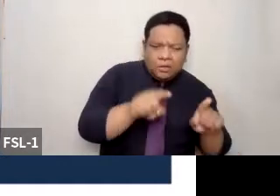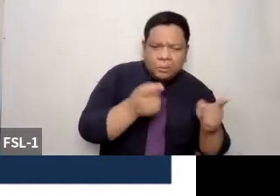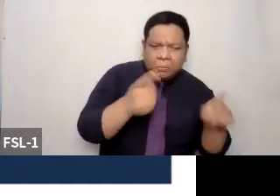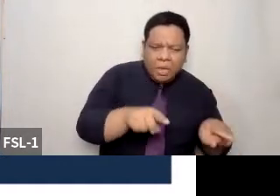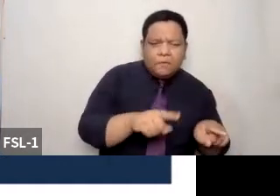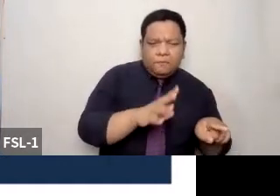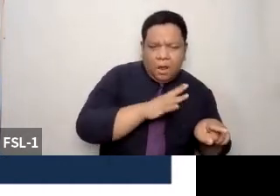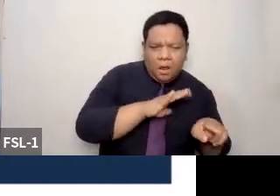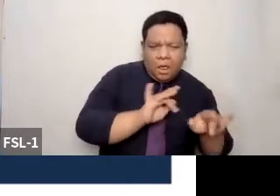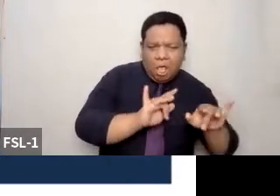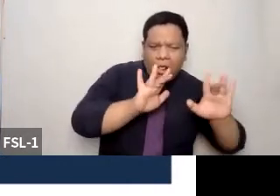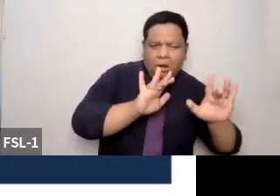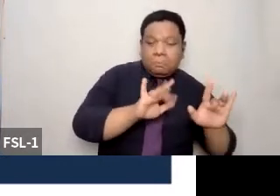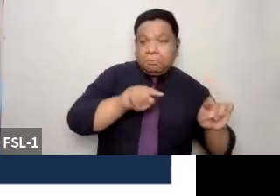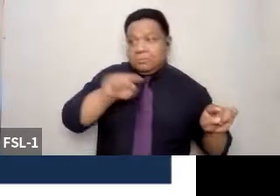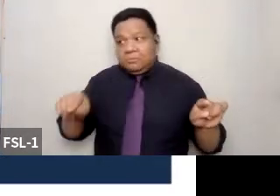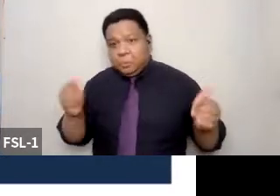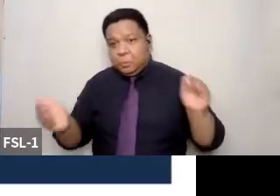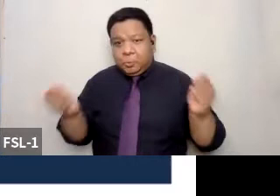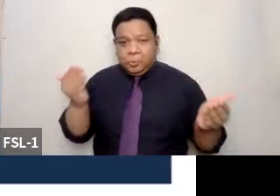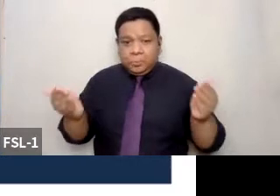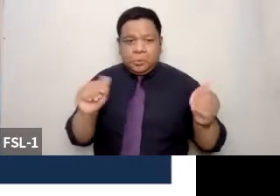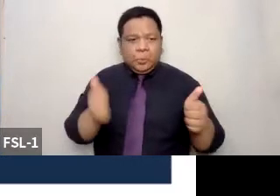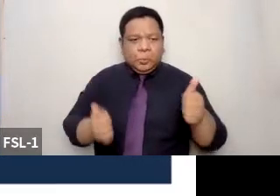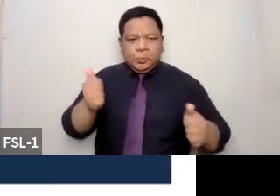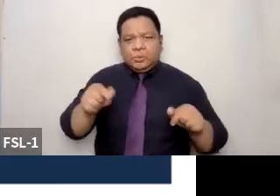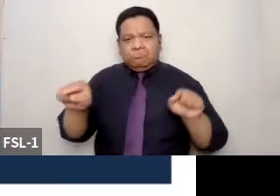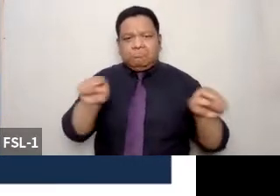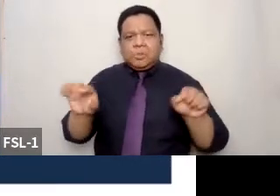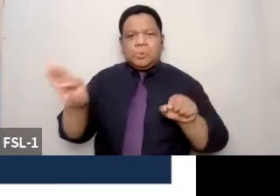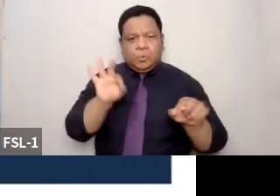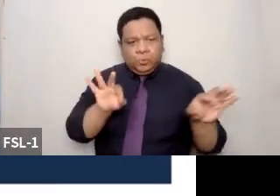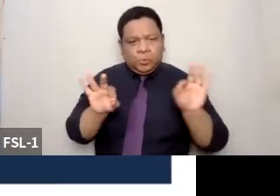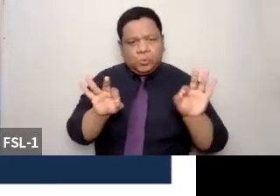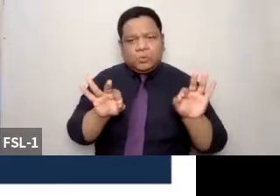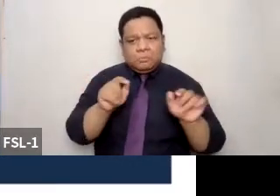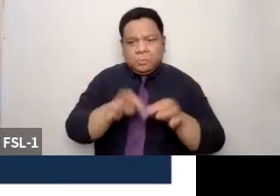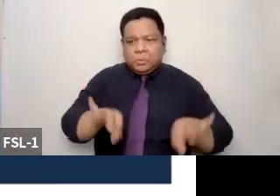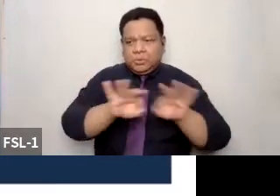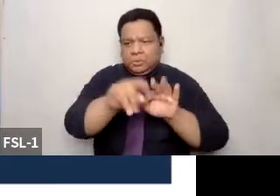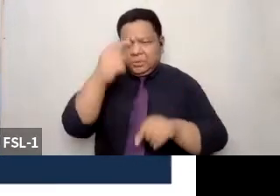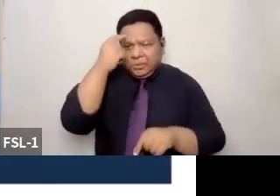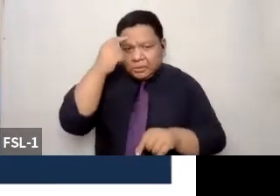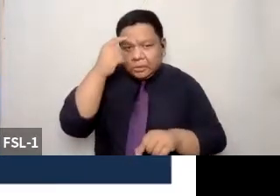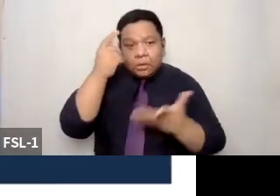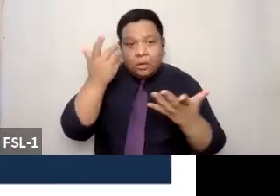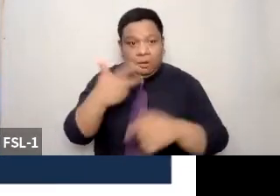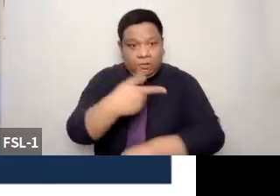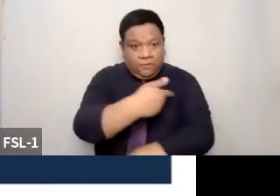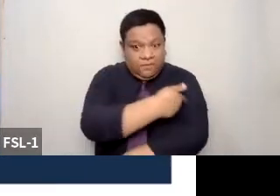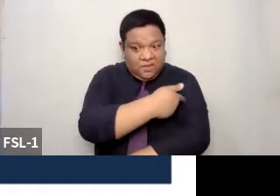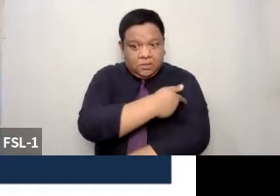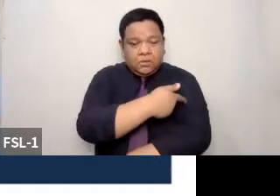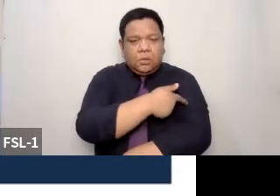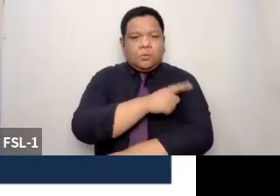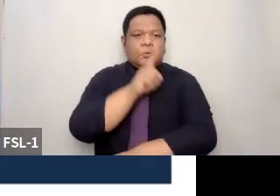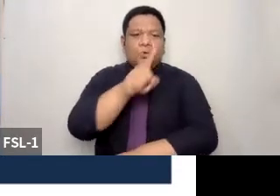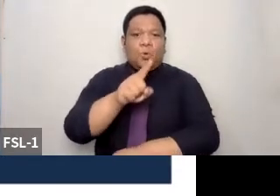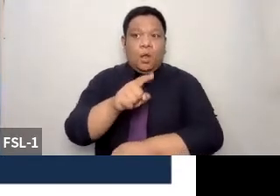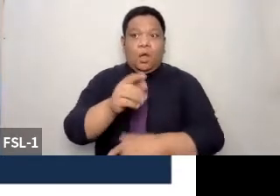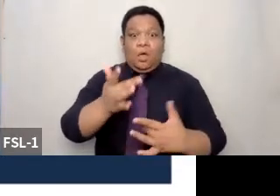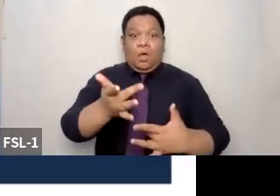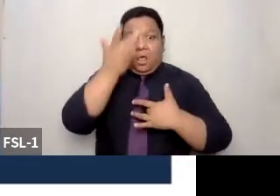So it’s important to think of that but we are sure that these vaccines prevent severe COVID-19 infection.